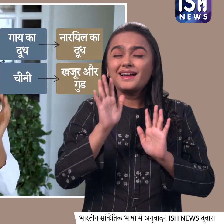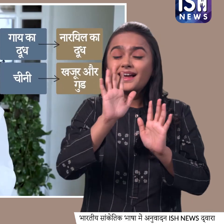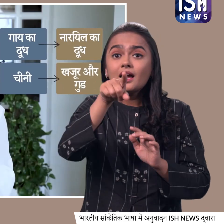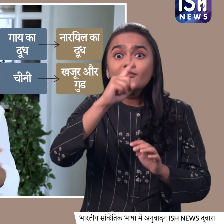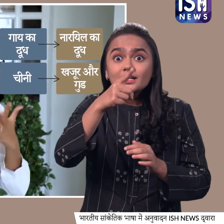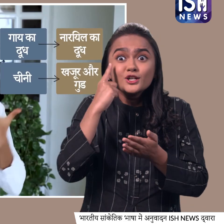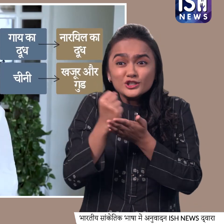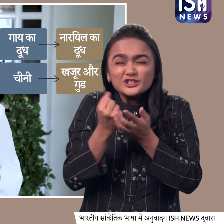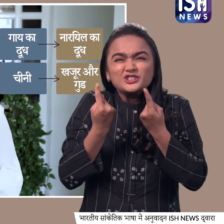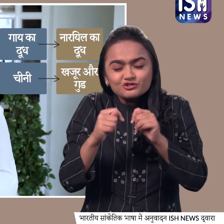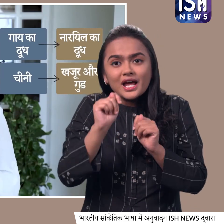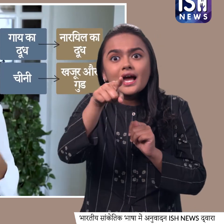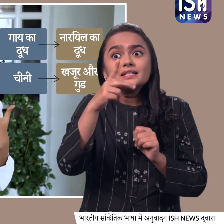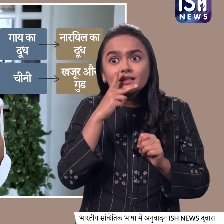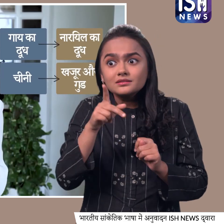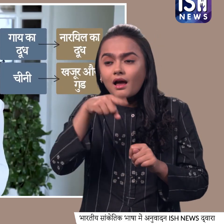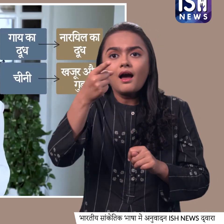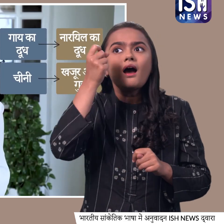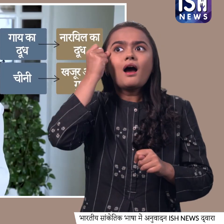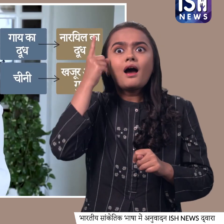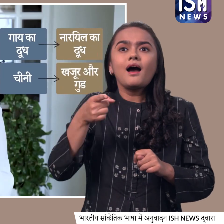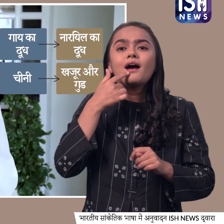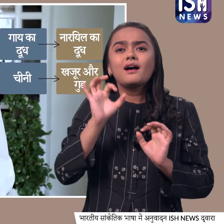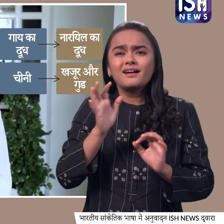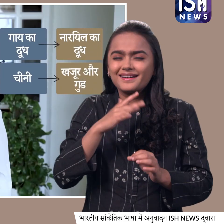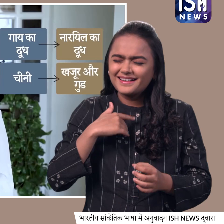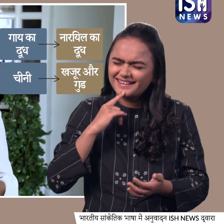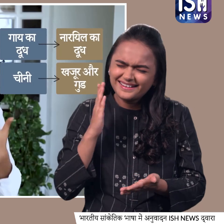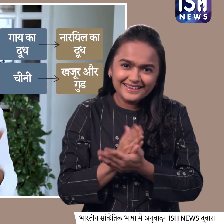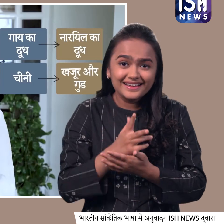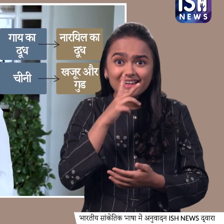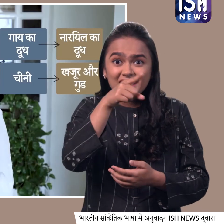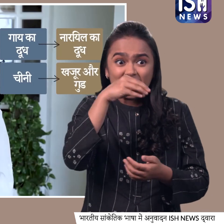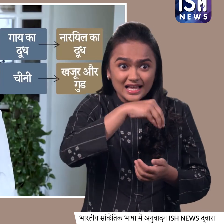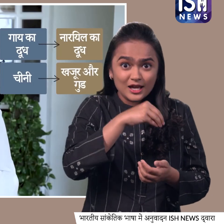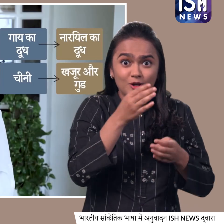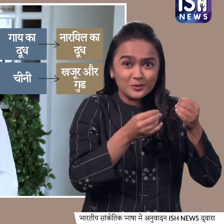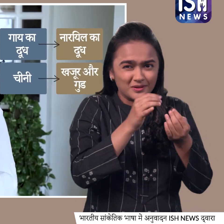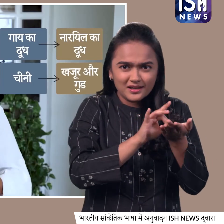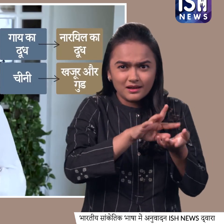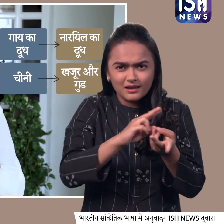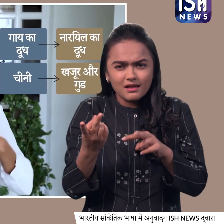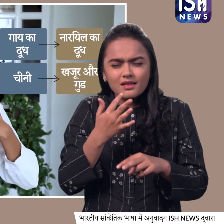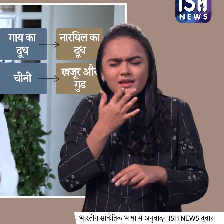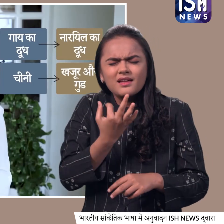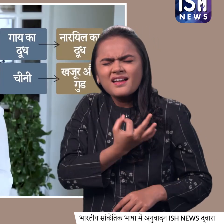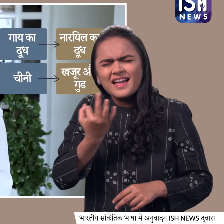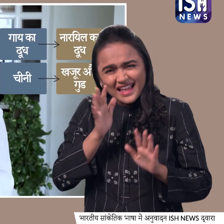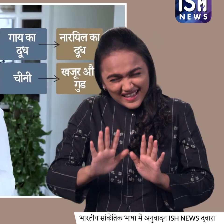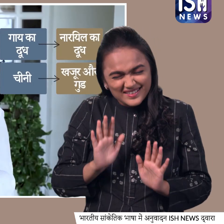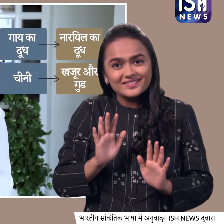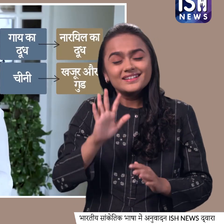But till you don't try, how will you know. Really, tasty desserts can be made without refined sugar and milk.